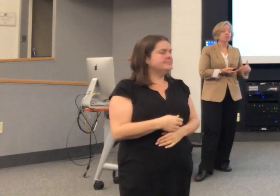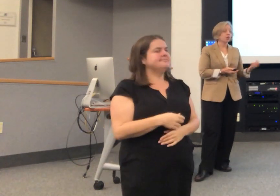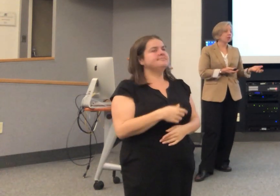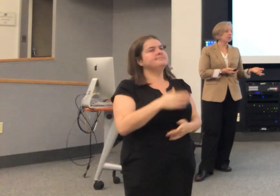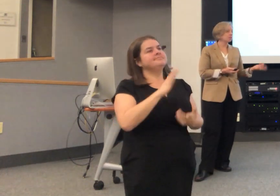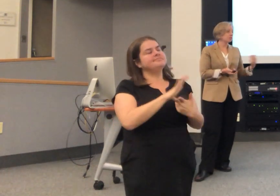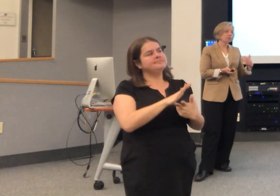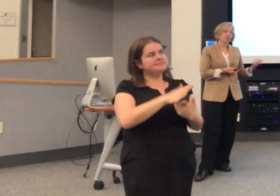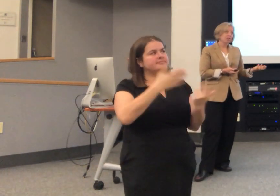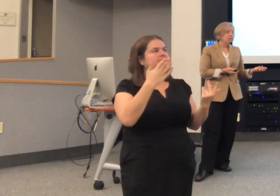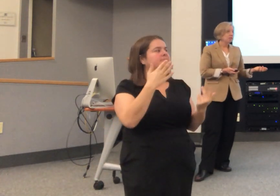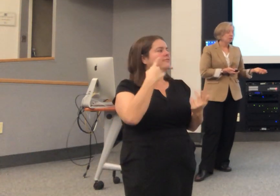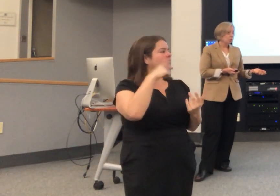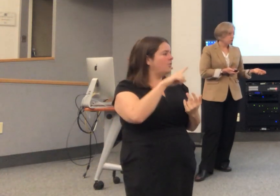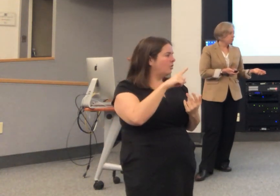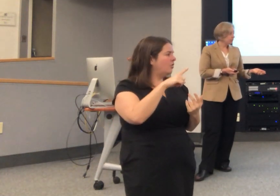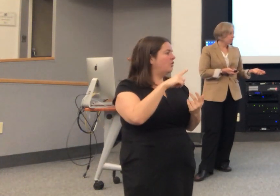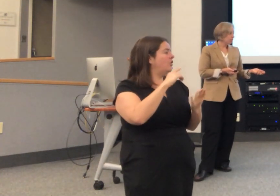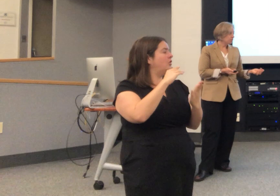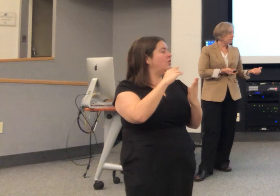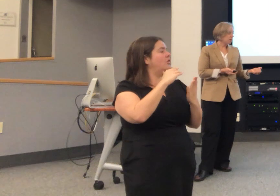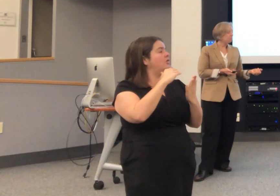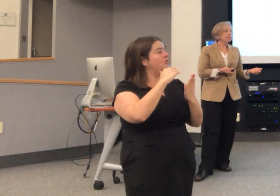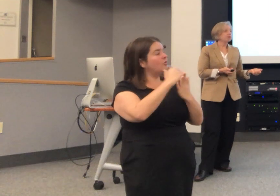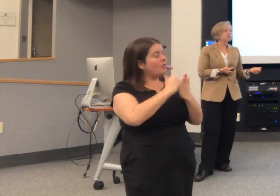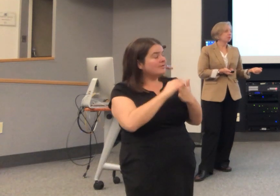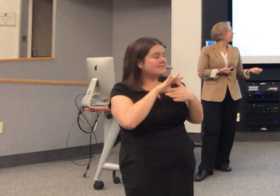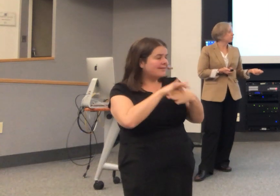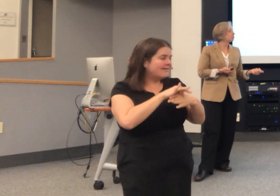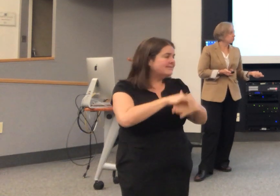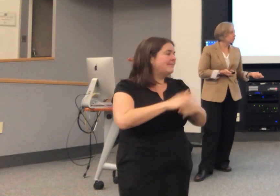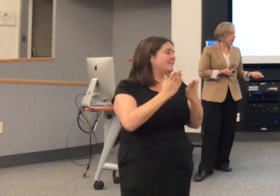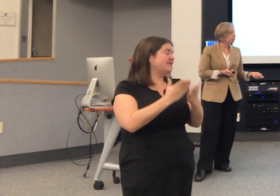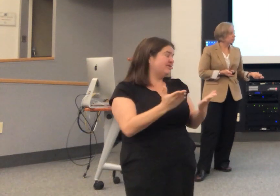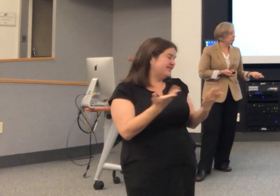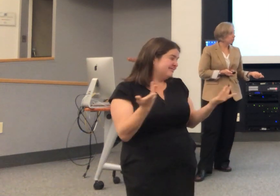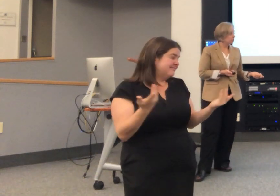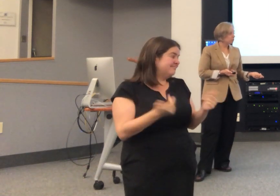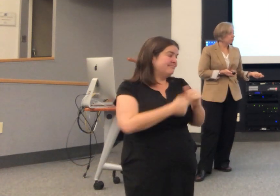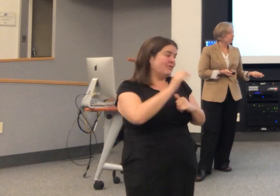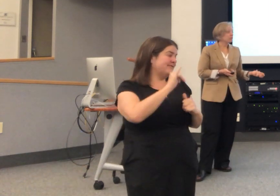As far as course materials, I mean, I think reality is most faculty don't register it